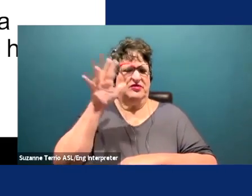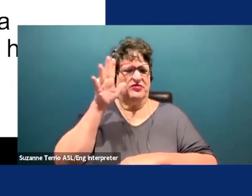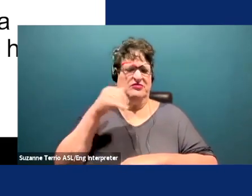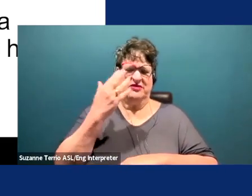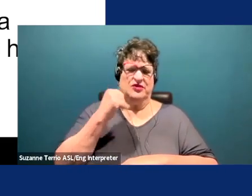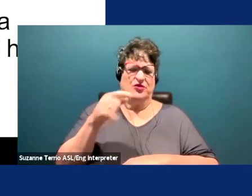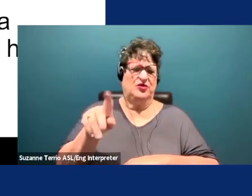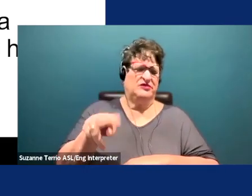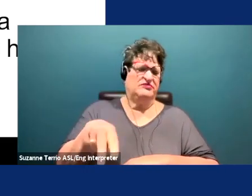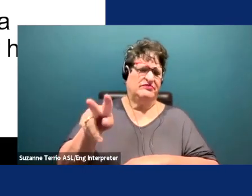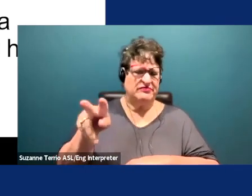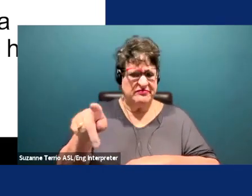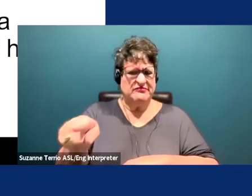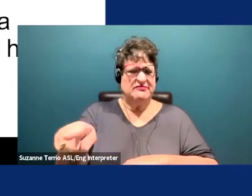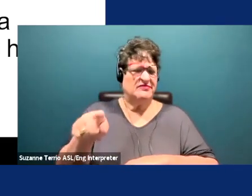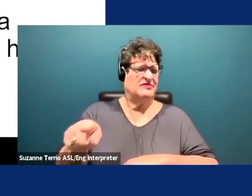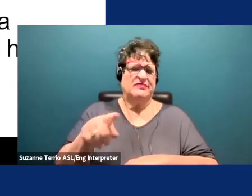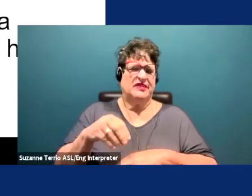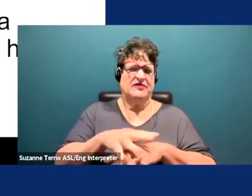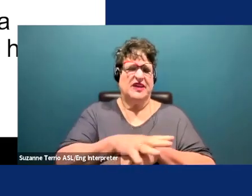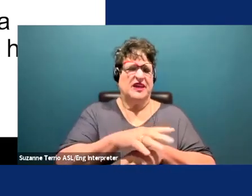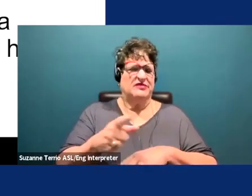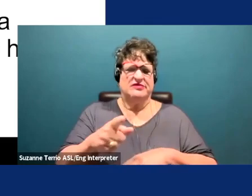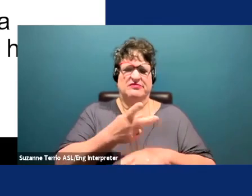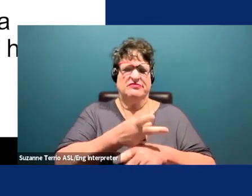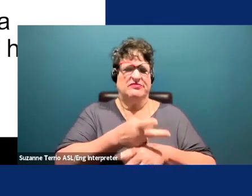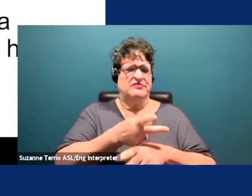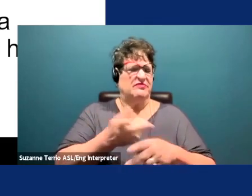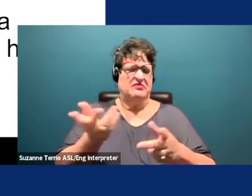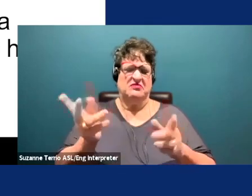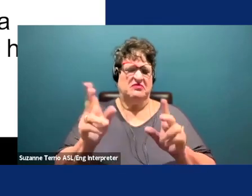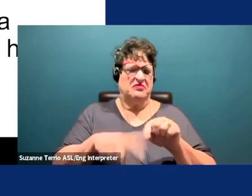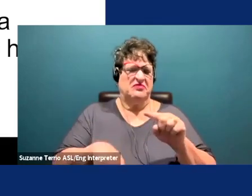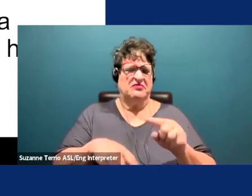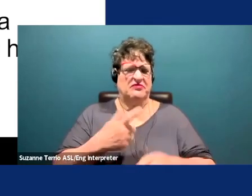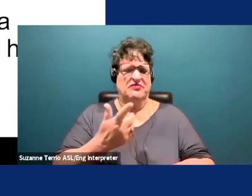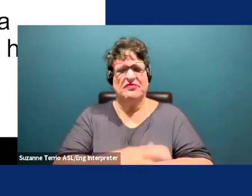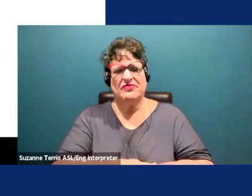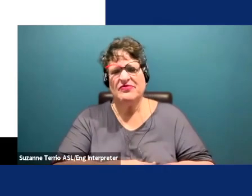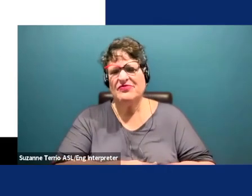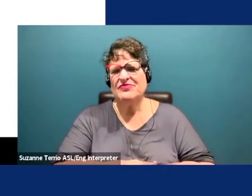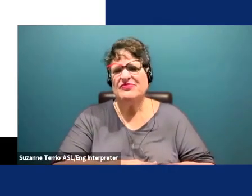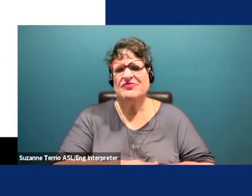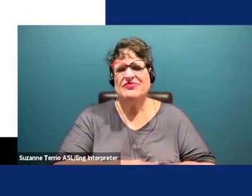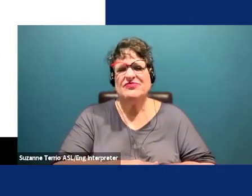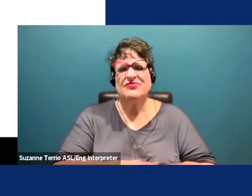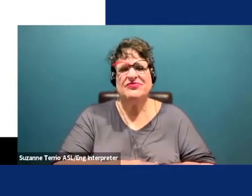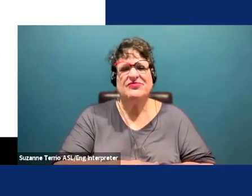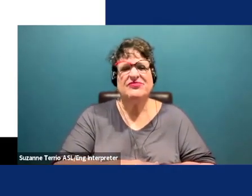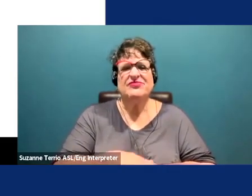their ability to provide appropriate care for the child. Individualized treatment goes hand